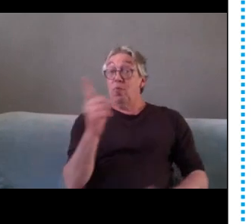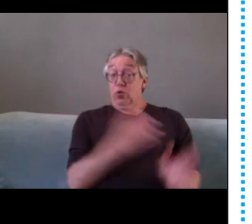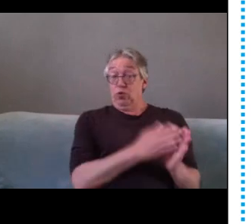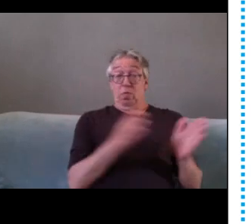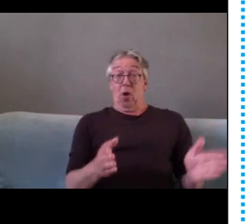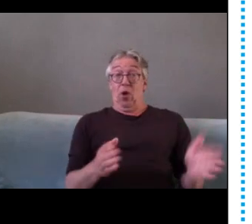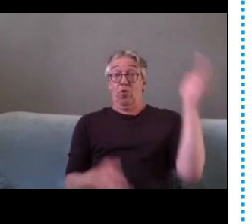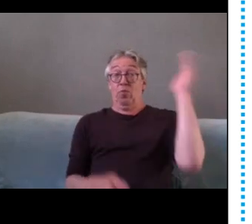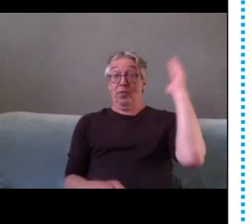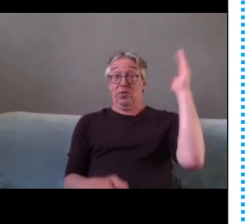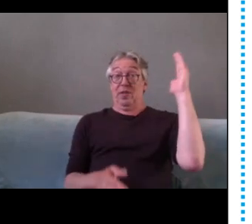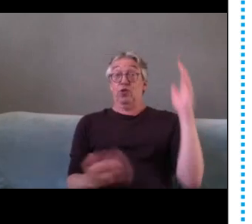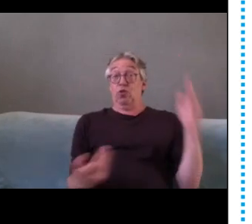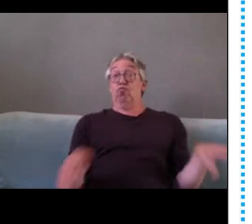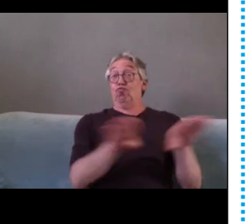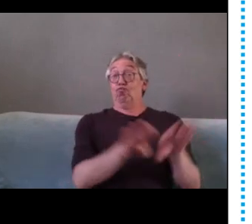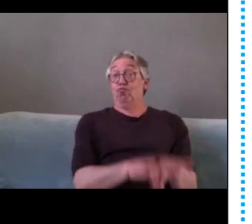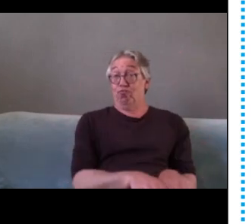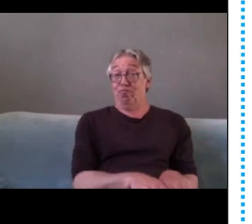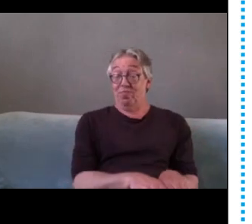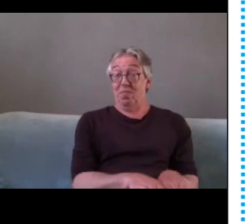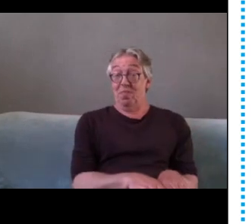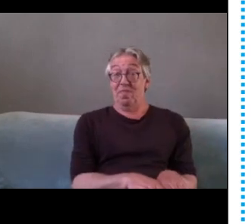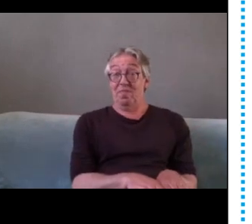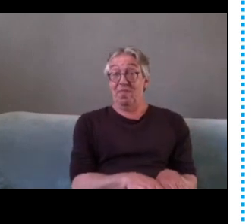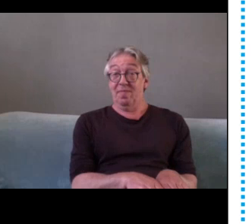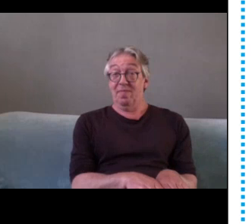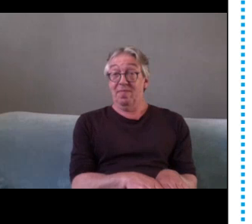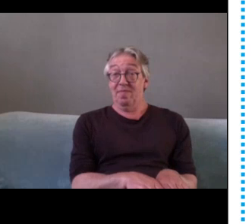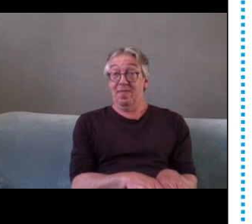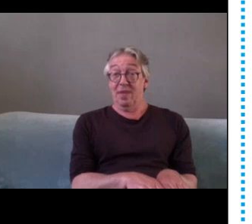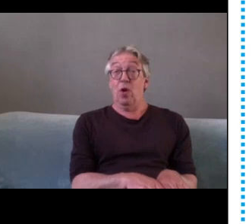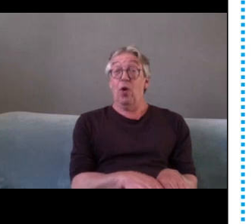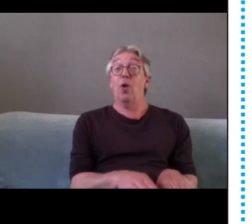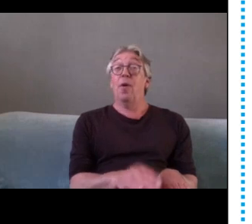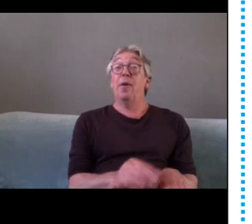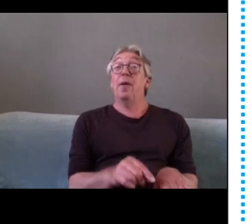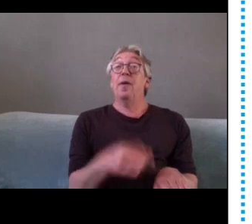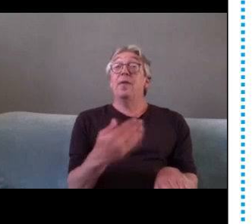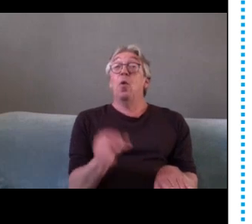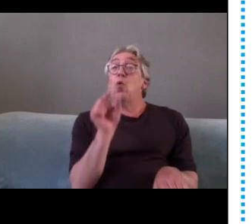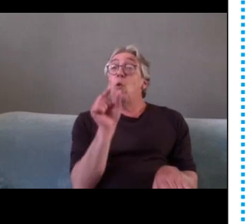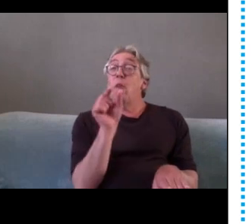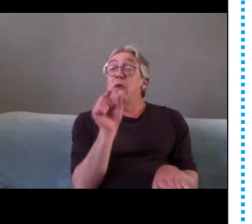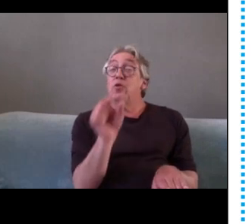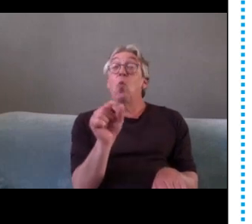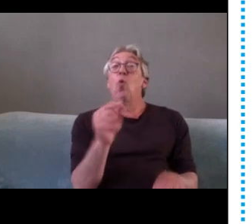And as mentioned we'll have a quick question and answer session and then after we'll continue.